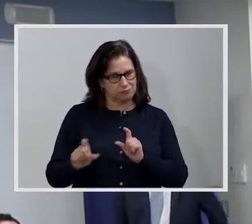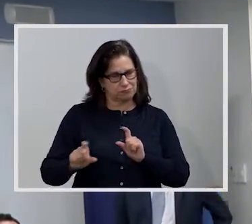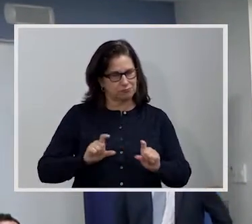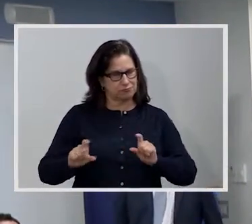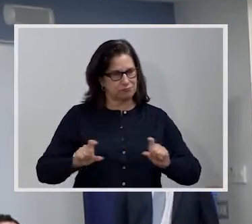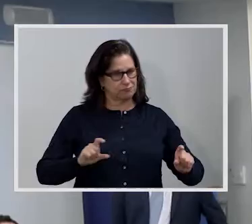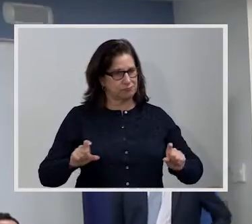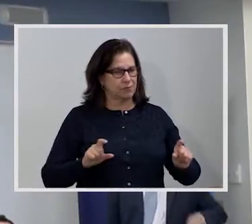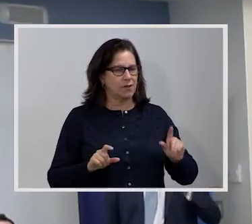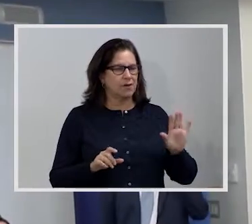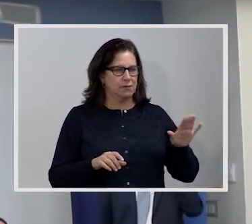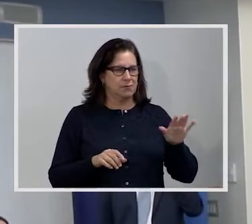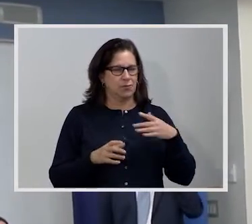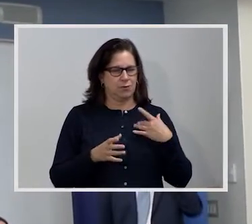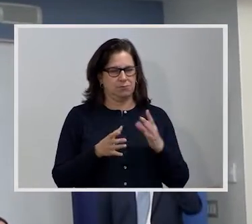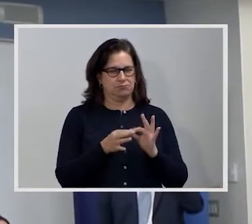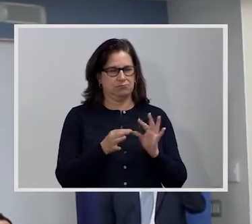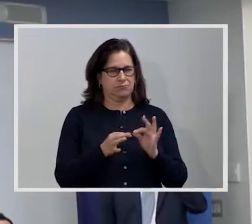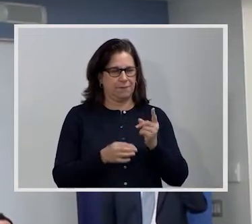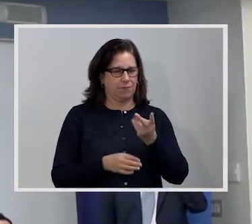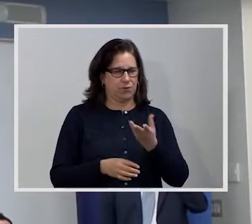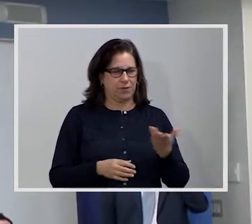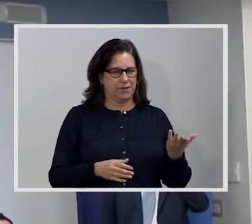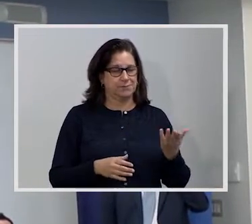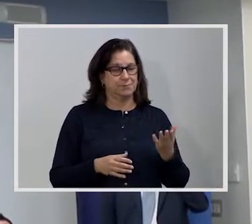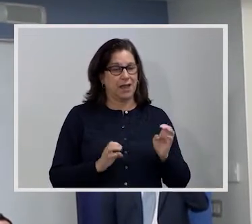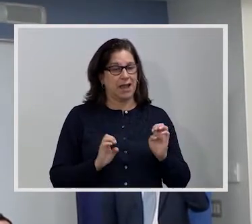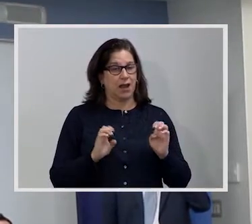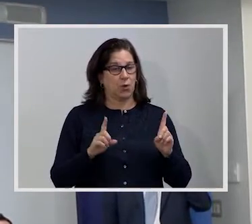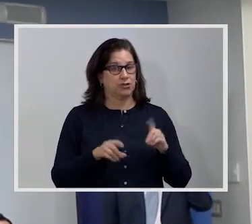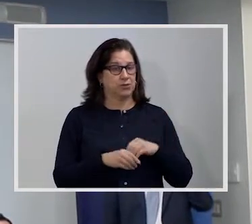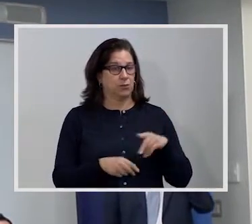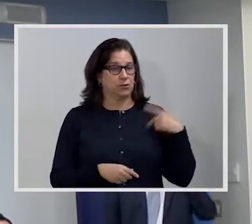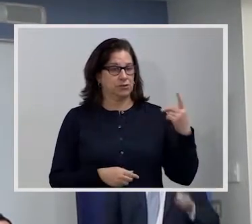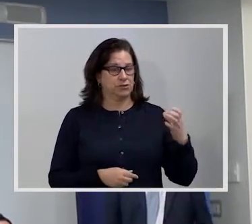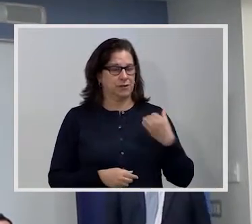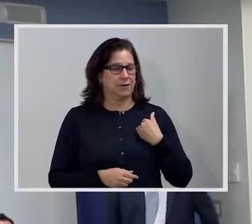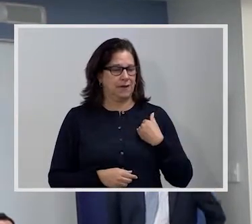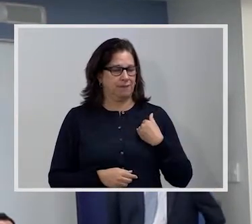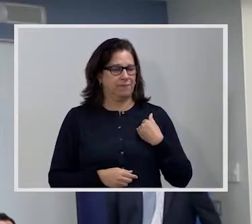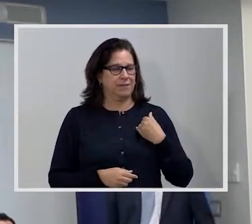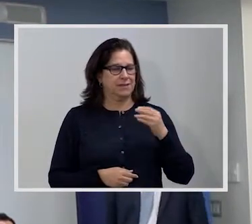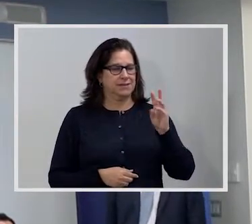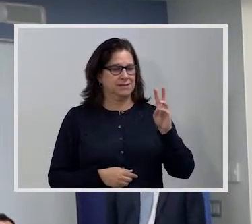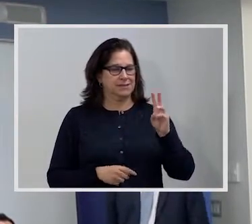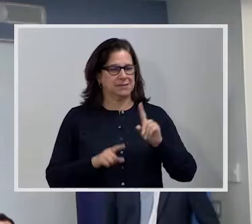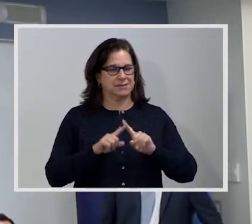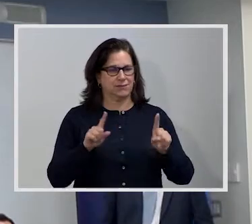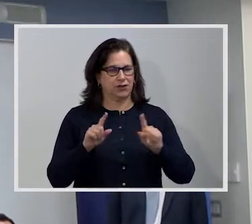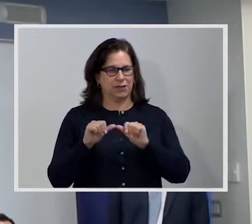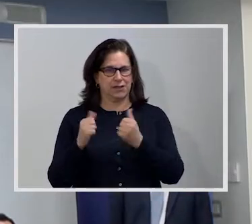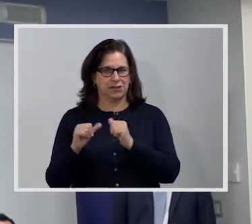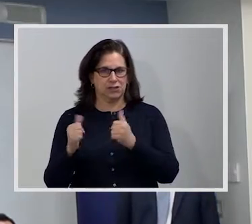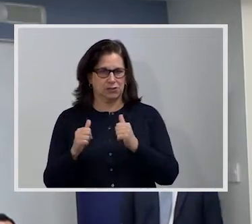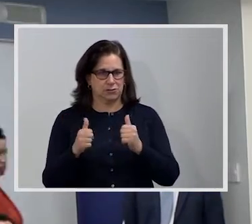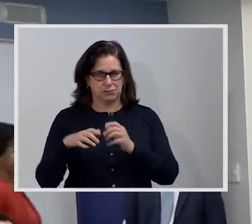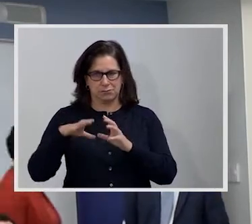ONE IS THAT EDUCATION IN THE CITY, WE HAVE SIX DIFFERENT AGENCIES THAT ARE IN OUR EDUCATION CLUSTER. AND THAT INCLUDES D.C.